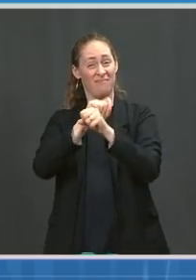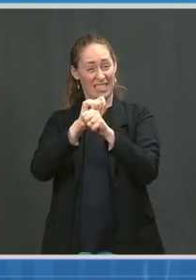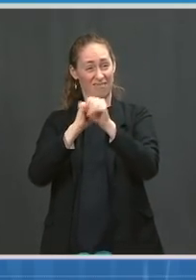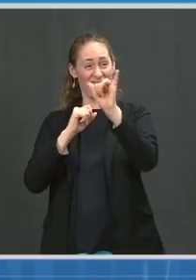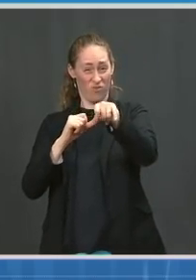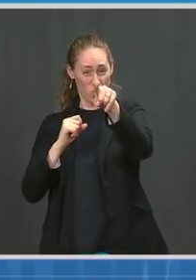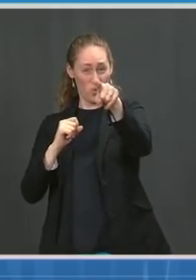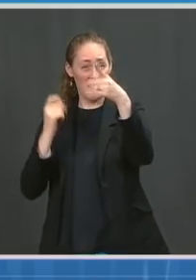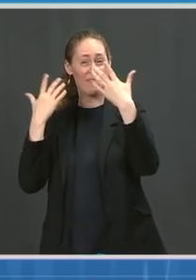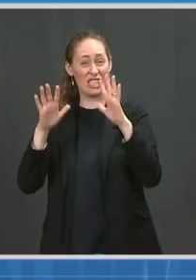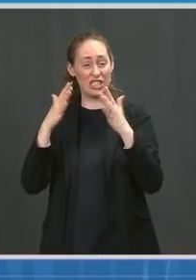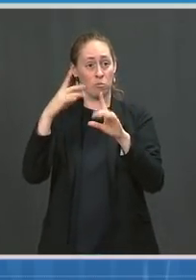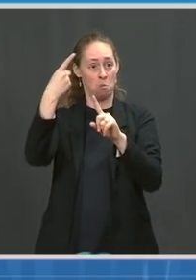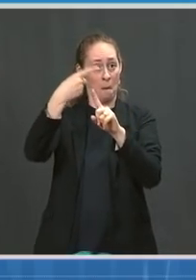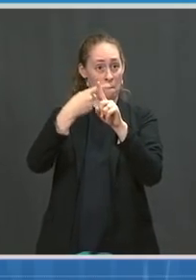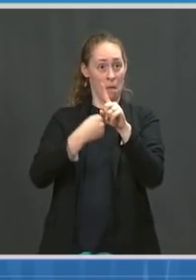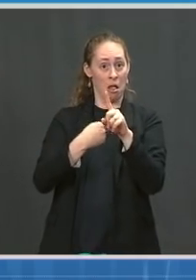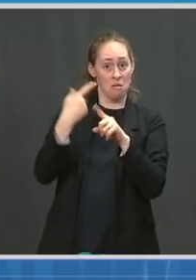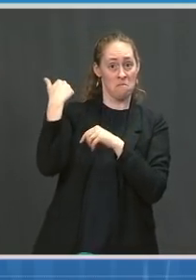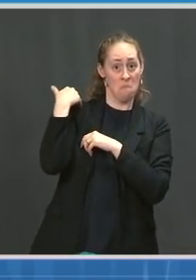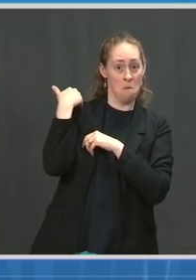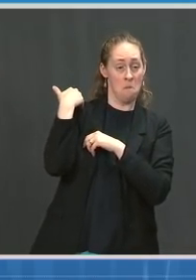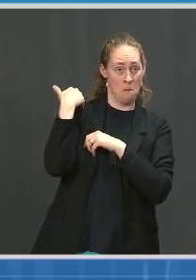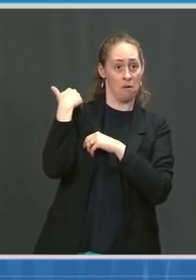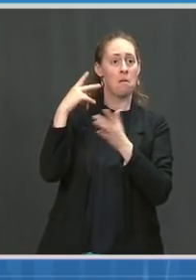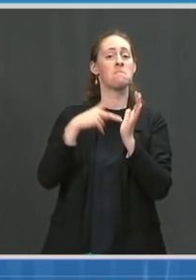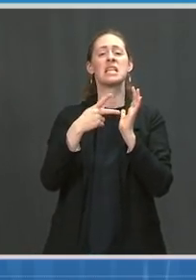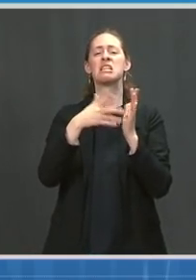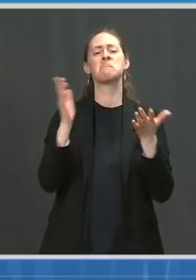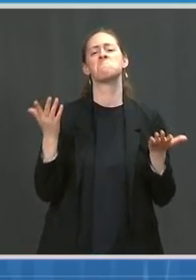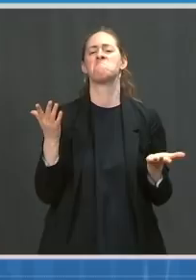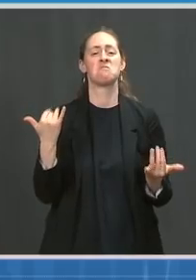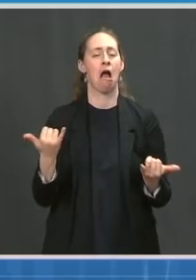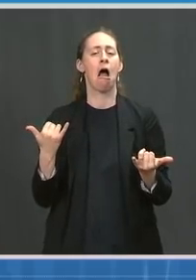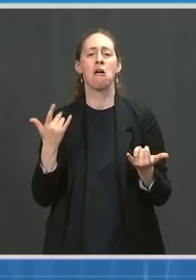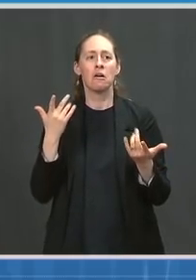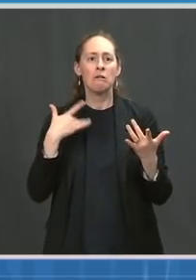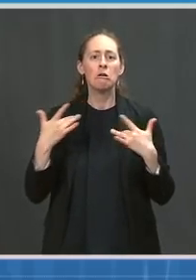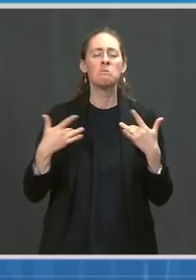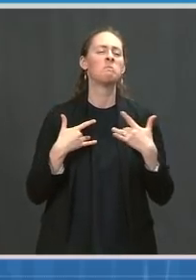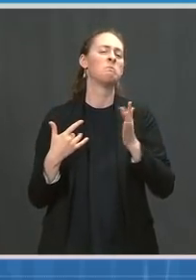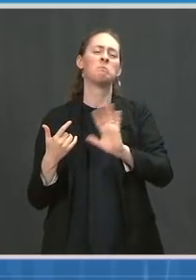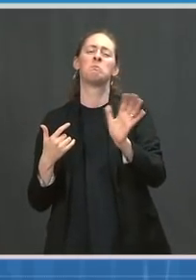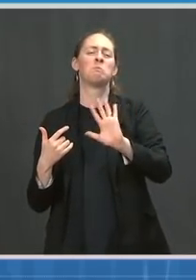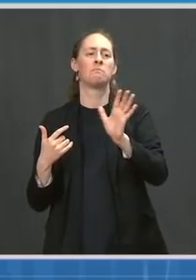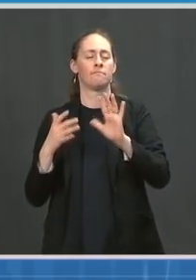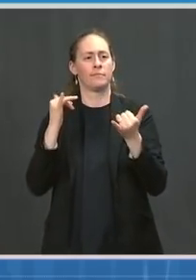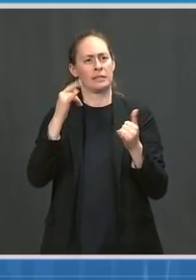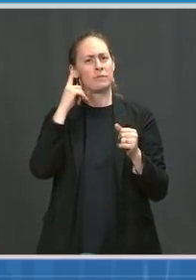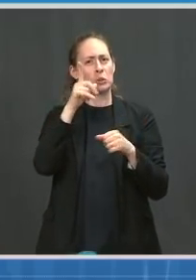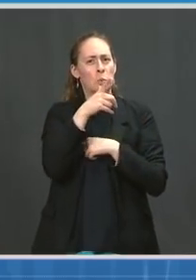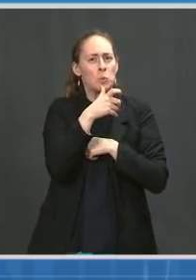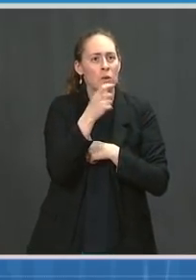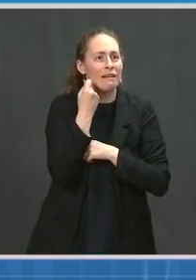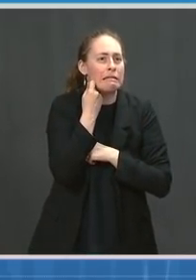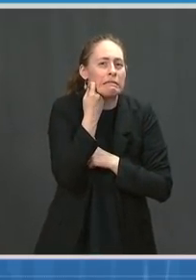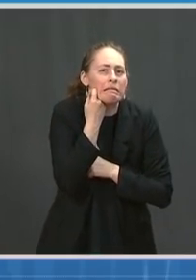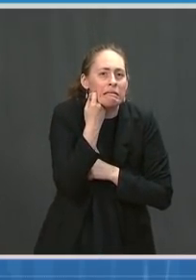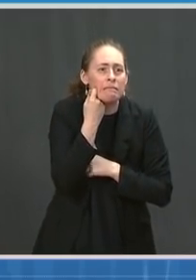the risk of a blood clot is exceptionally low. For people who received the vaccine -- meaning recently, meaning within the last few weeks --